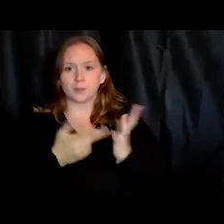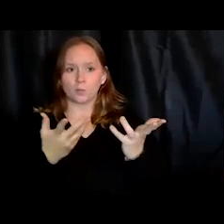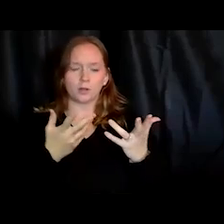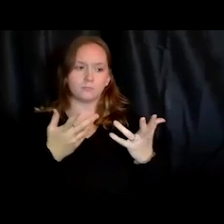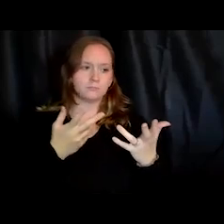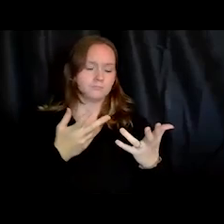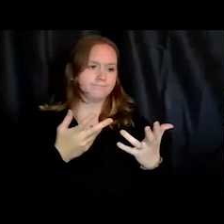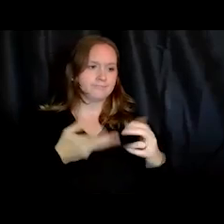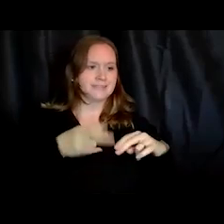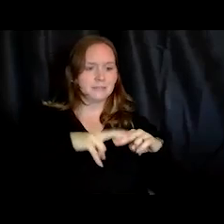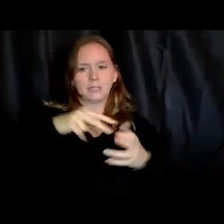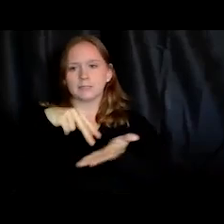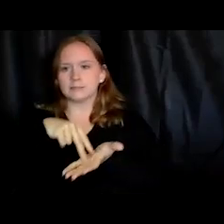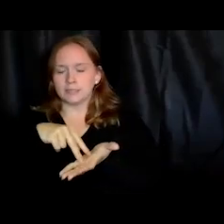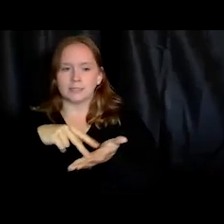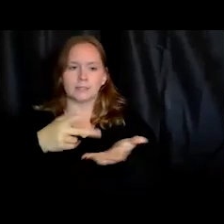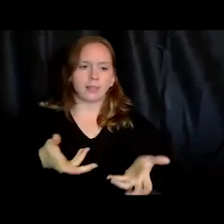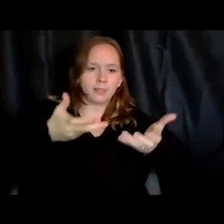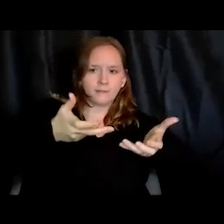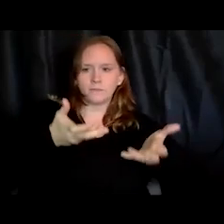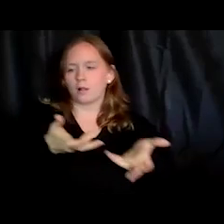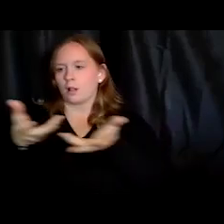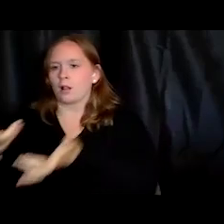walking, lifting, carrying, like those types of exertional limitations.